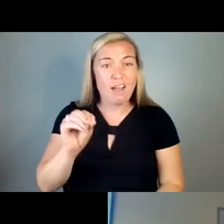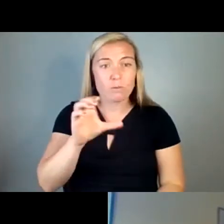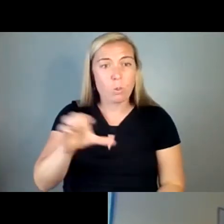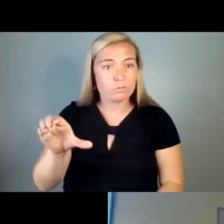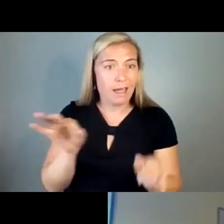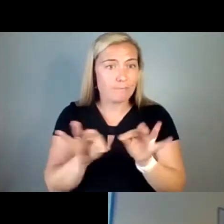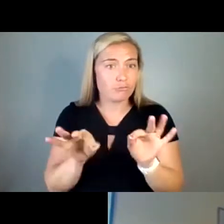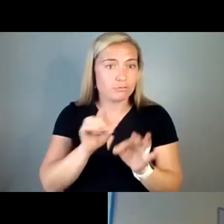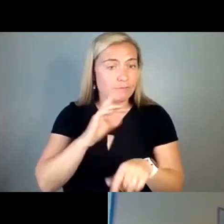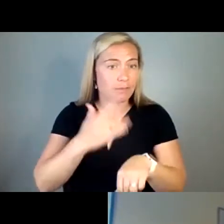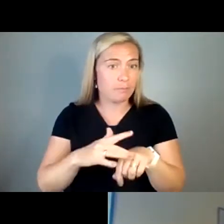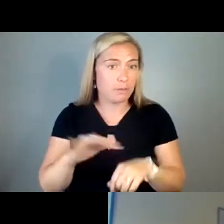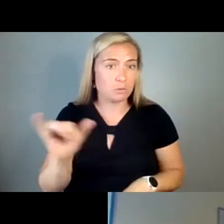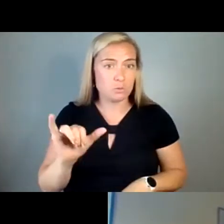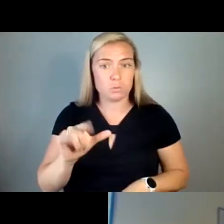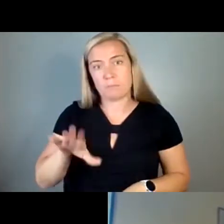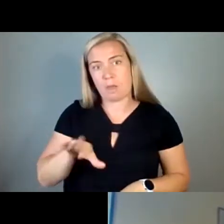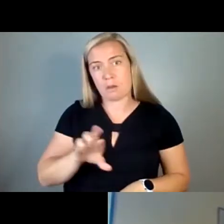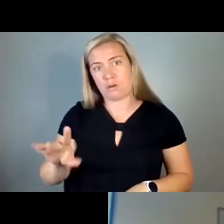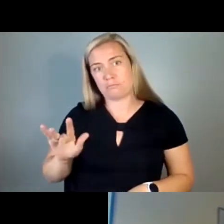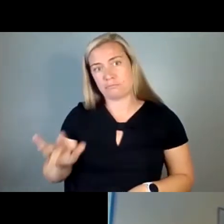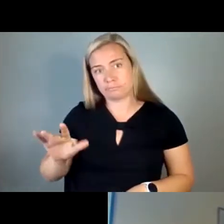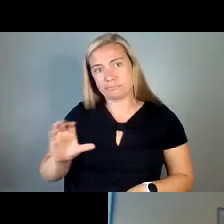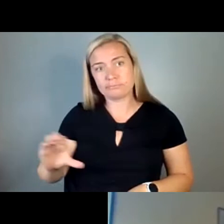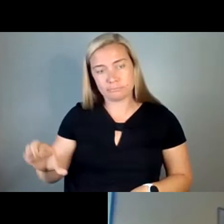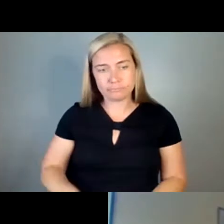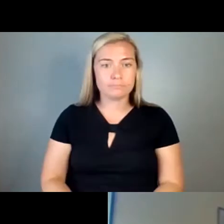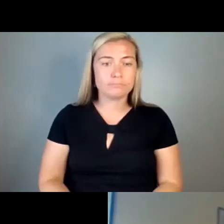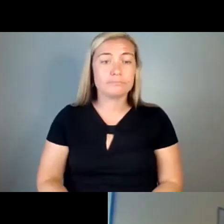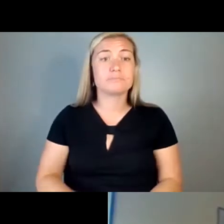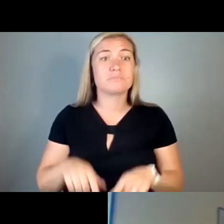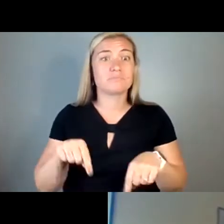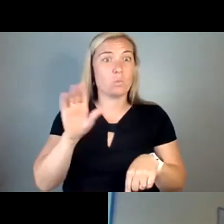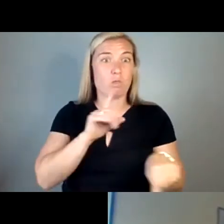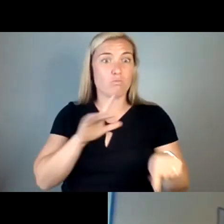is being recorded and will be available on the COVID-19 resource center website in a few days.